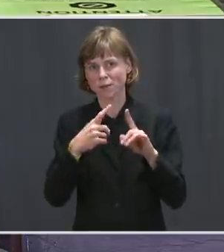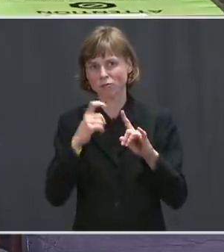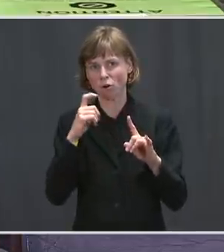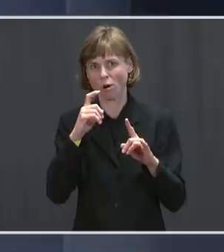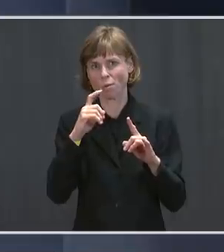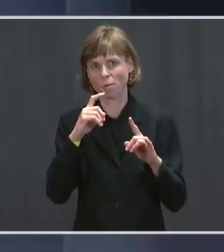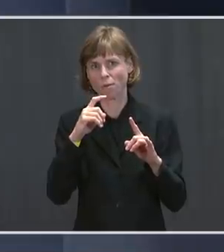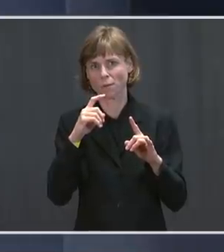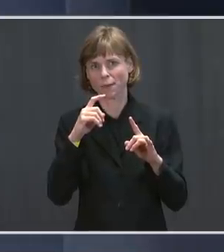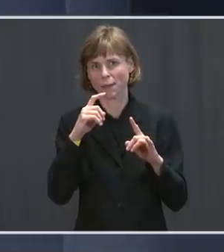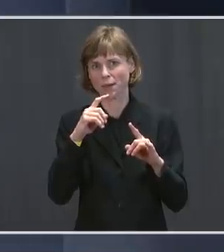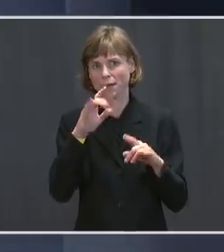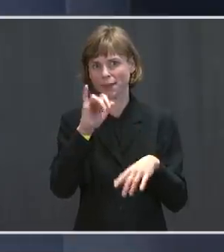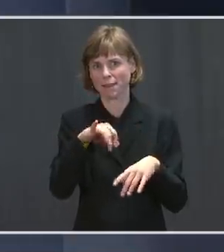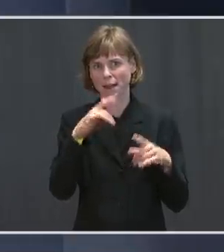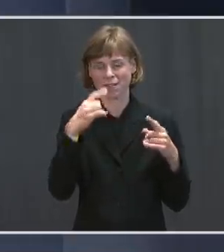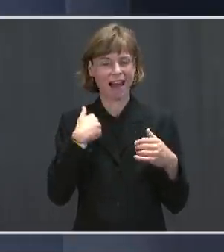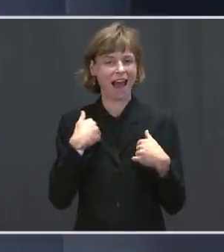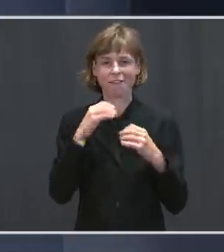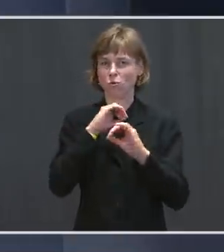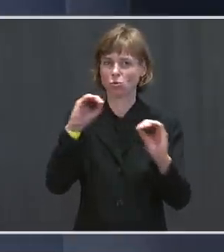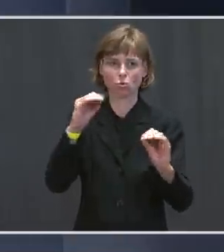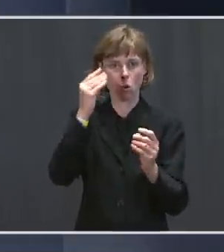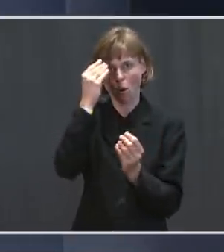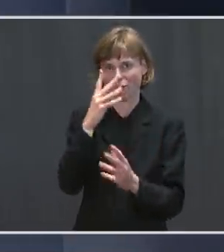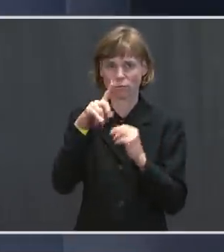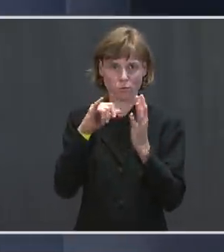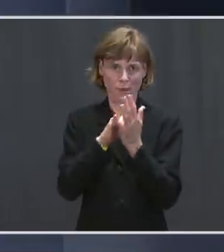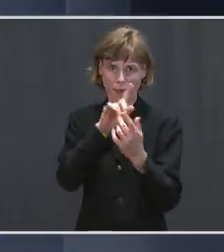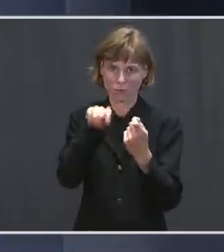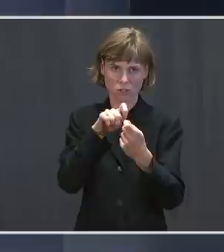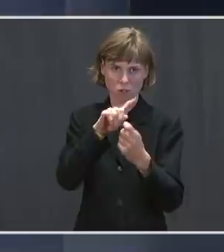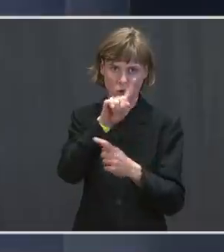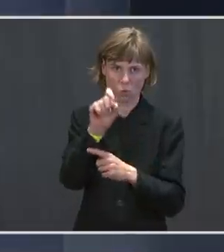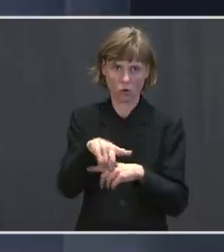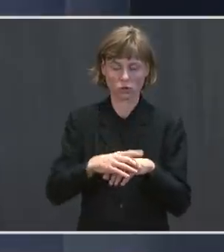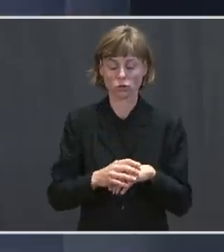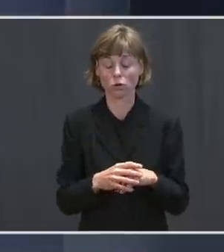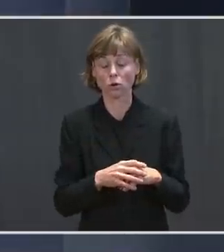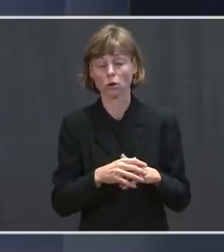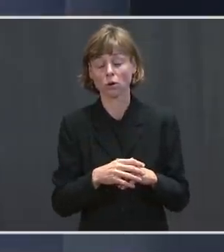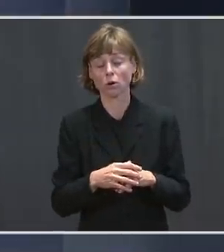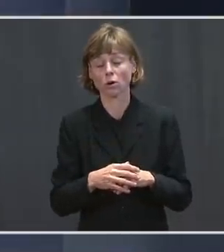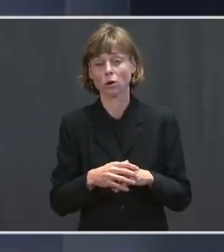Ms. Psaki: I don't think we have any update on that particular question. Go ahead. The Press: Jen, I'm going to ask a question